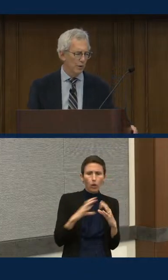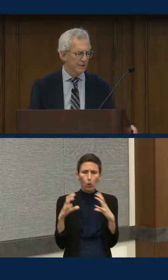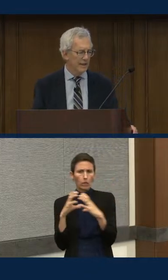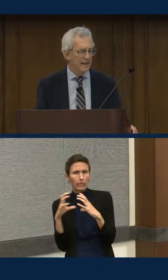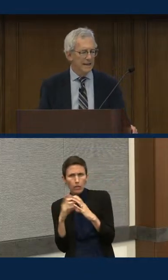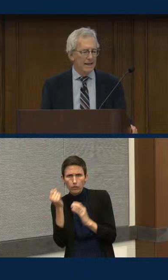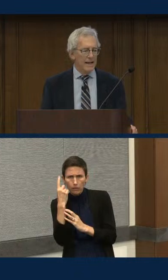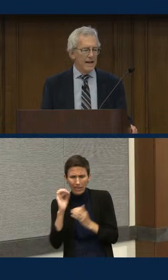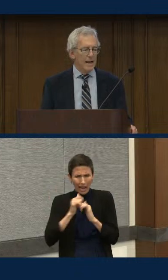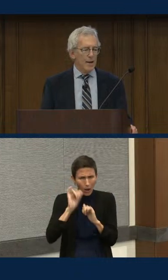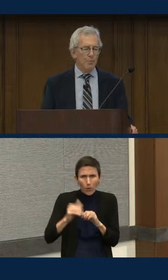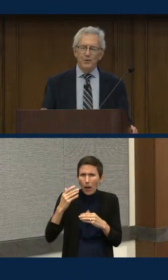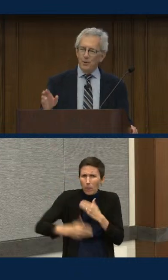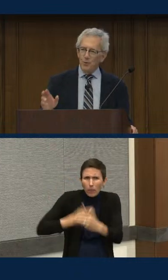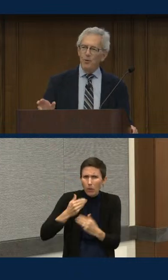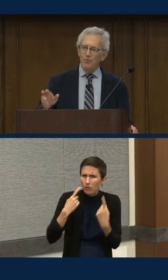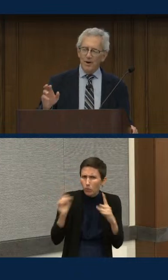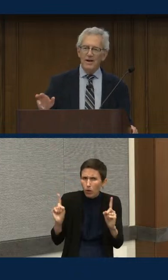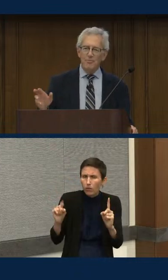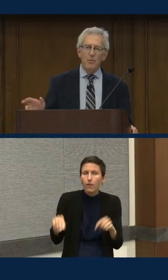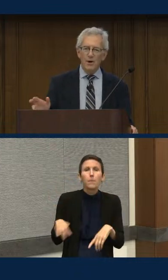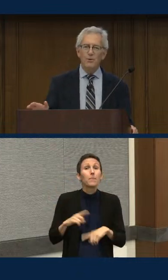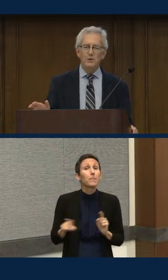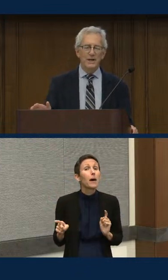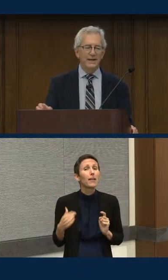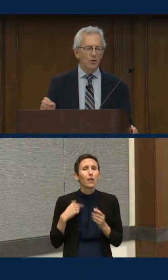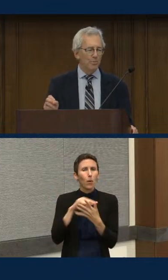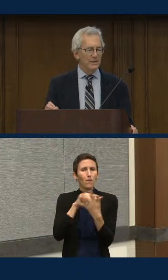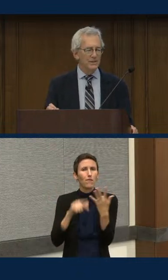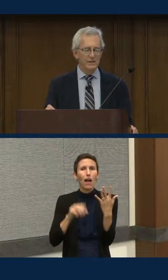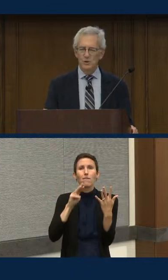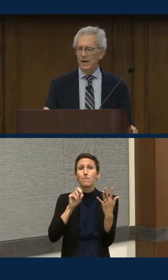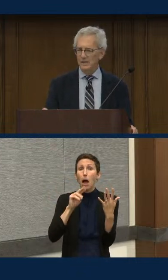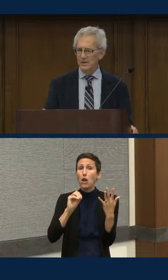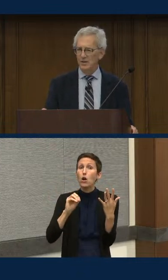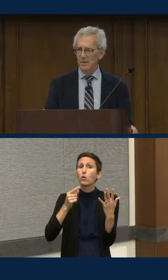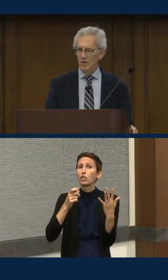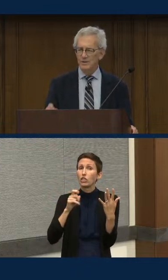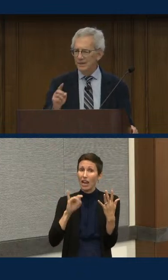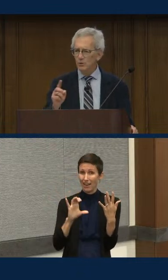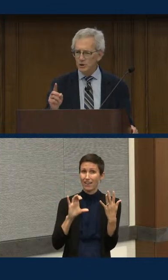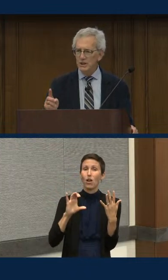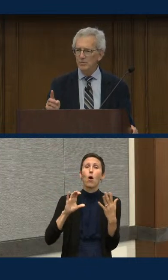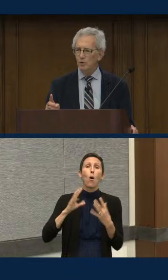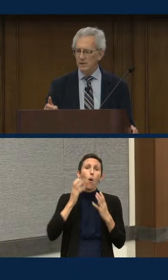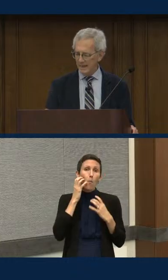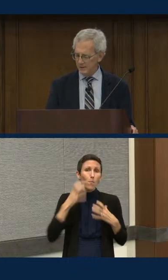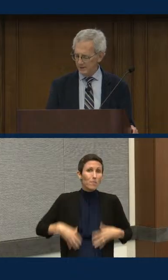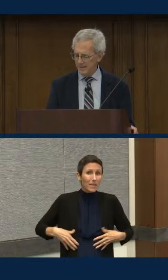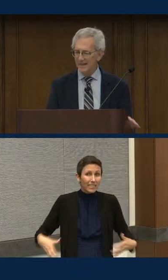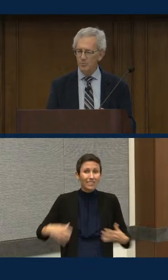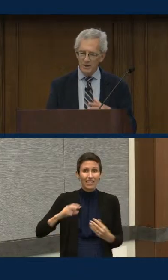understanding how it worked.